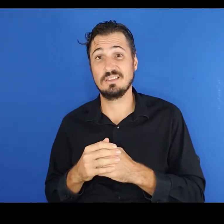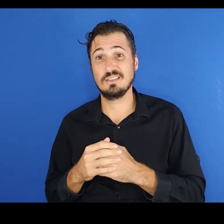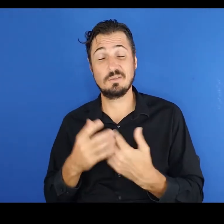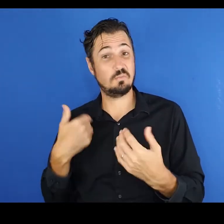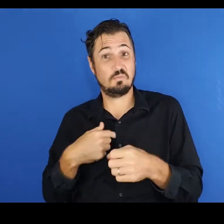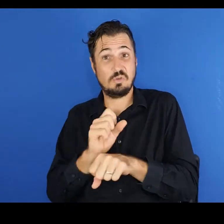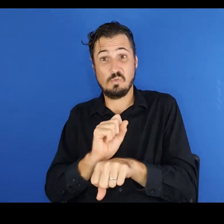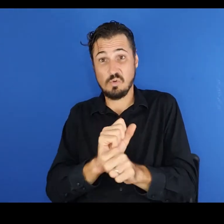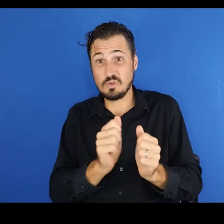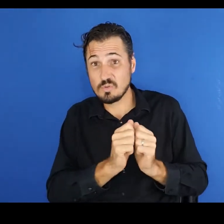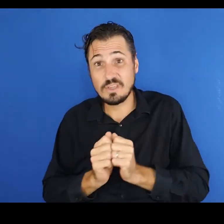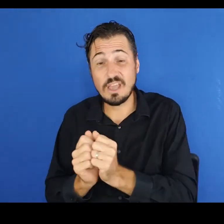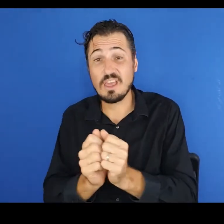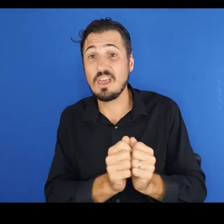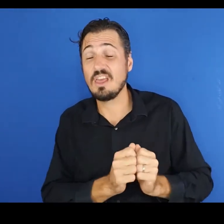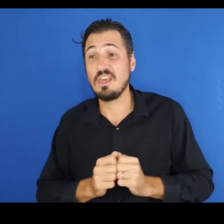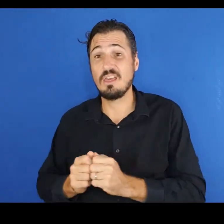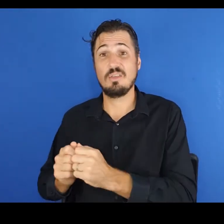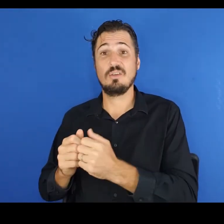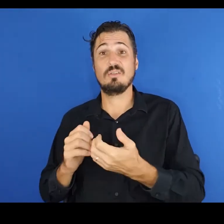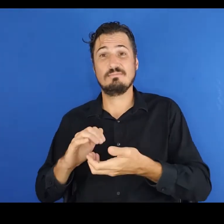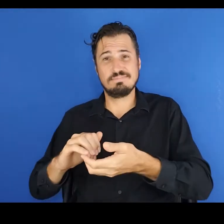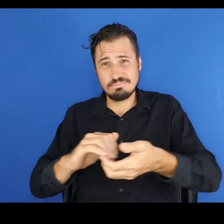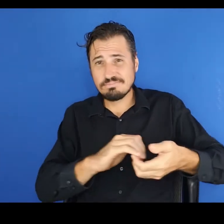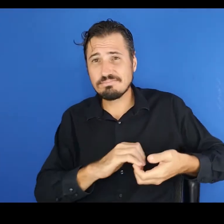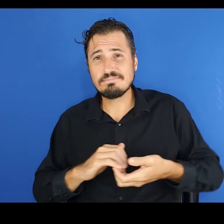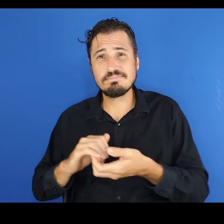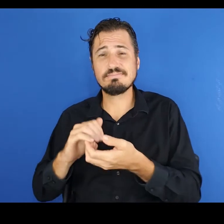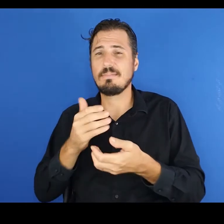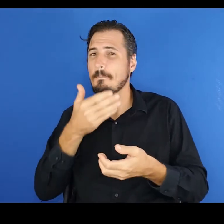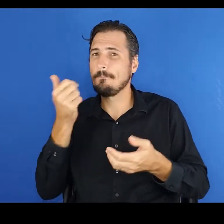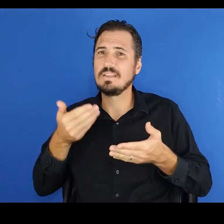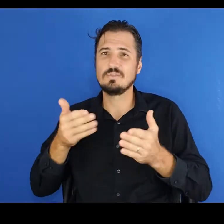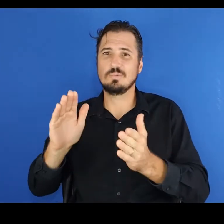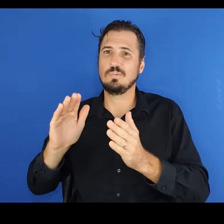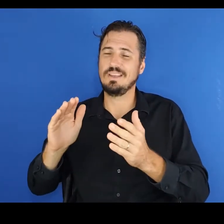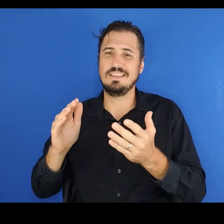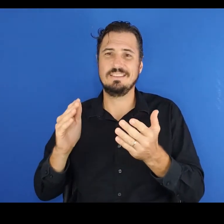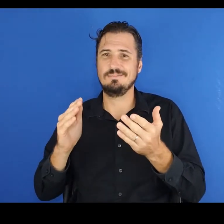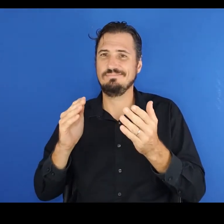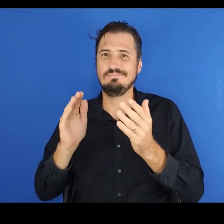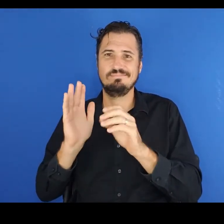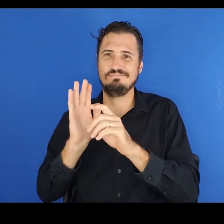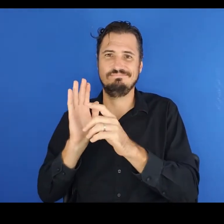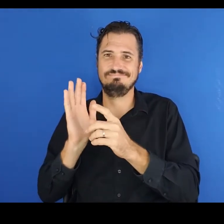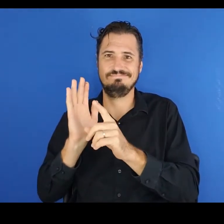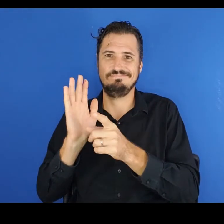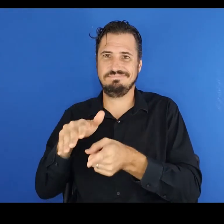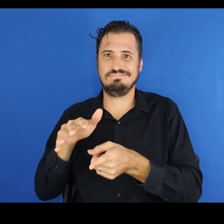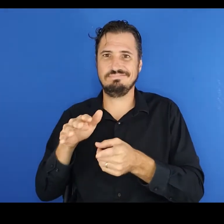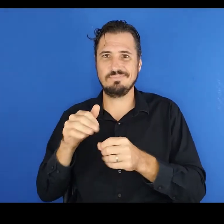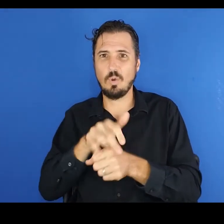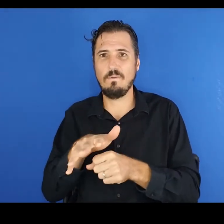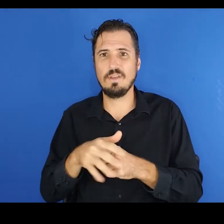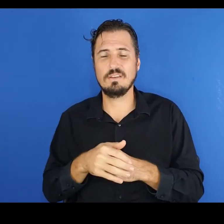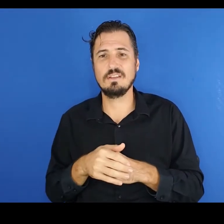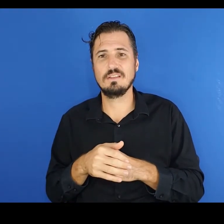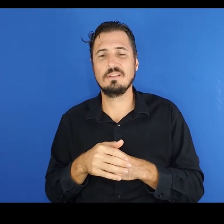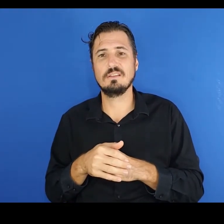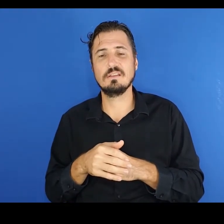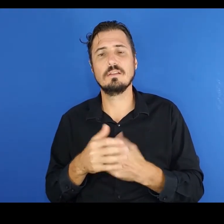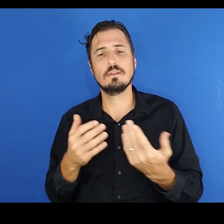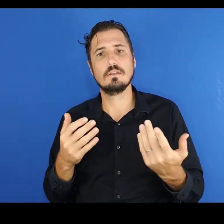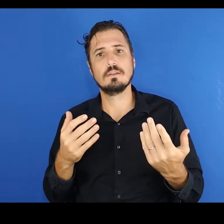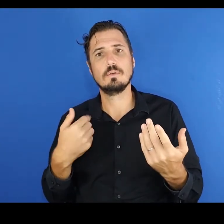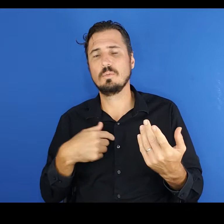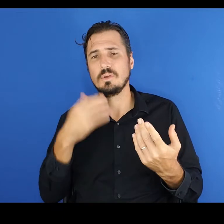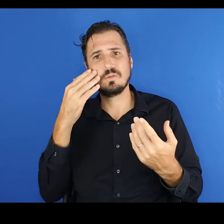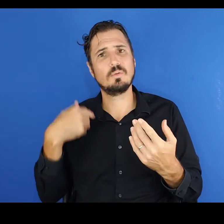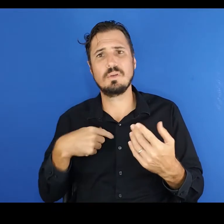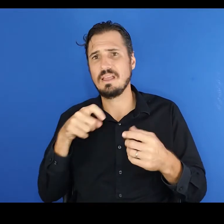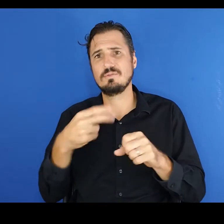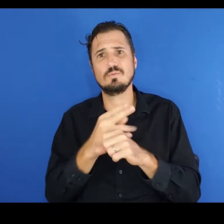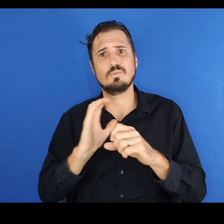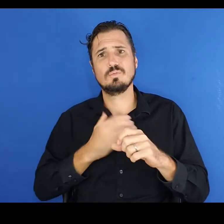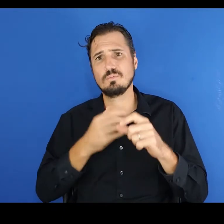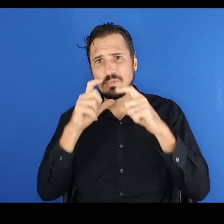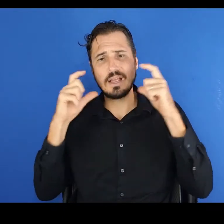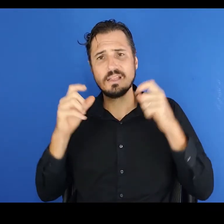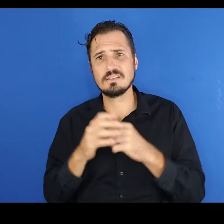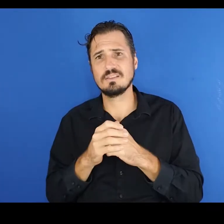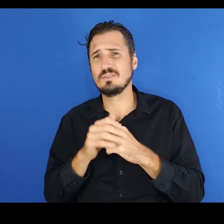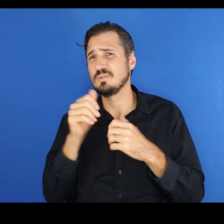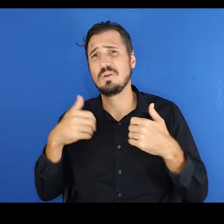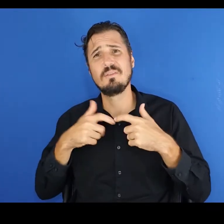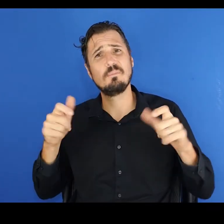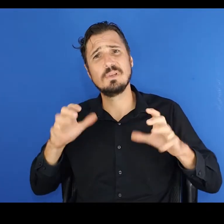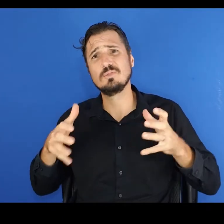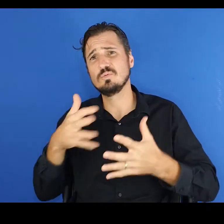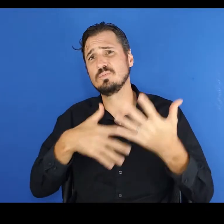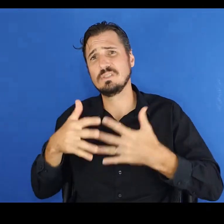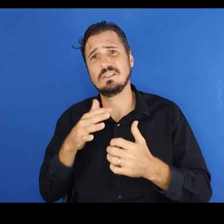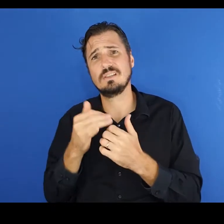Working together as a community is our absolute best chance at flattening the curve. By now, we all know what to do. Wear a mask in public and avoid large gatherings. If you must gather, stay